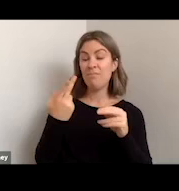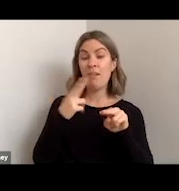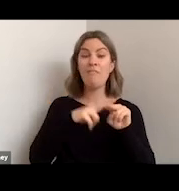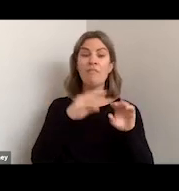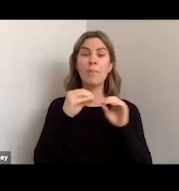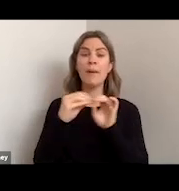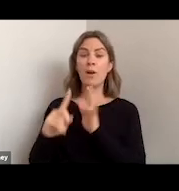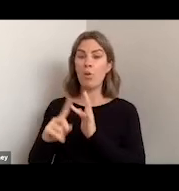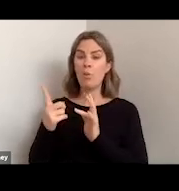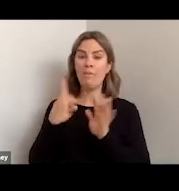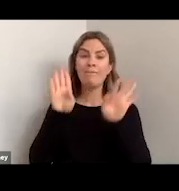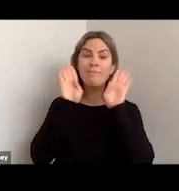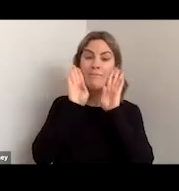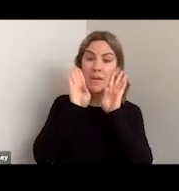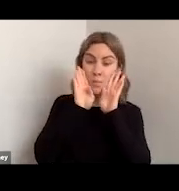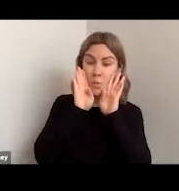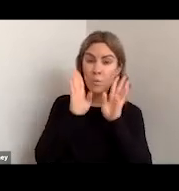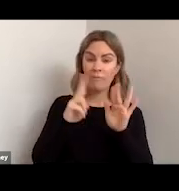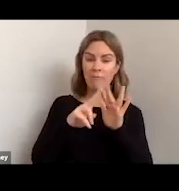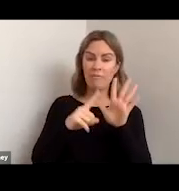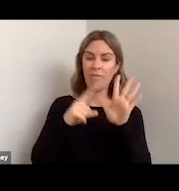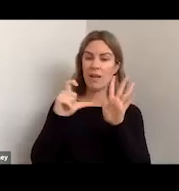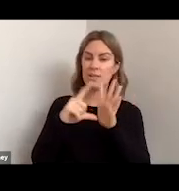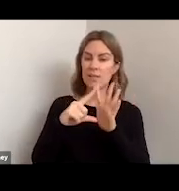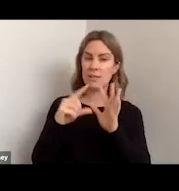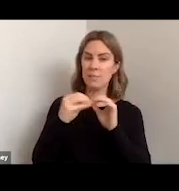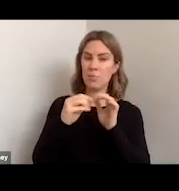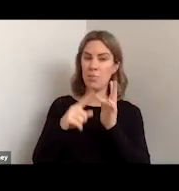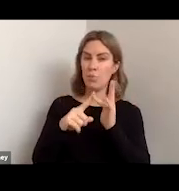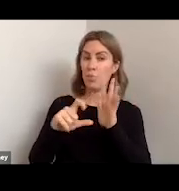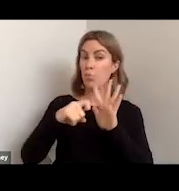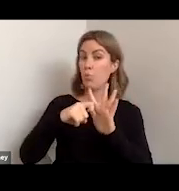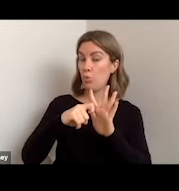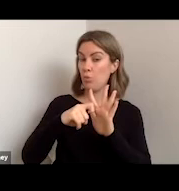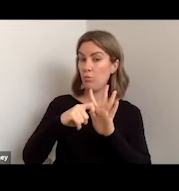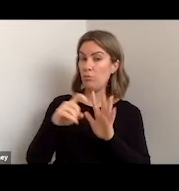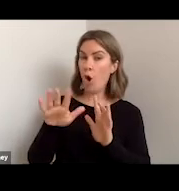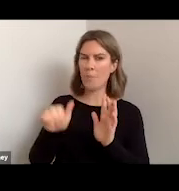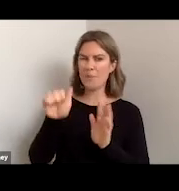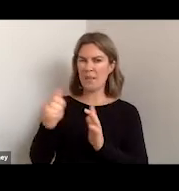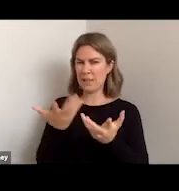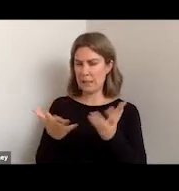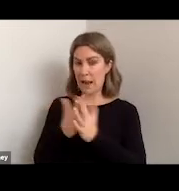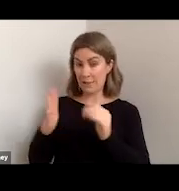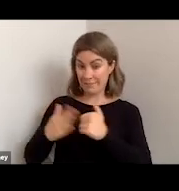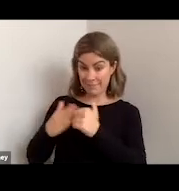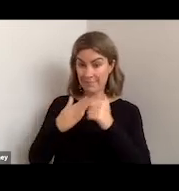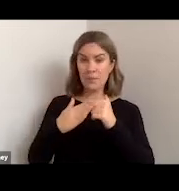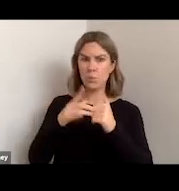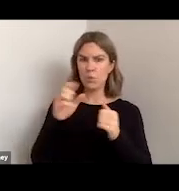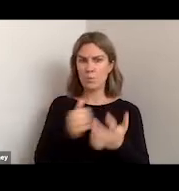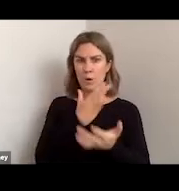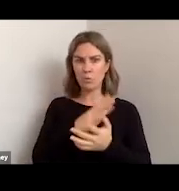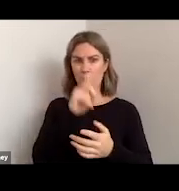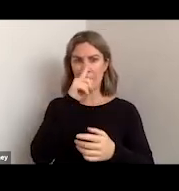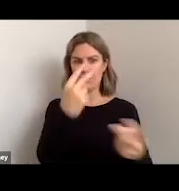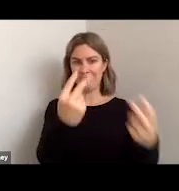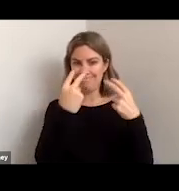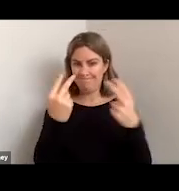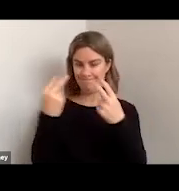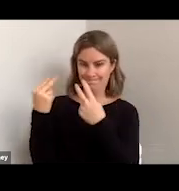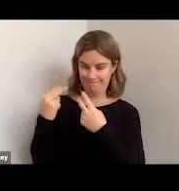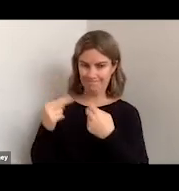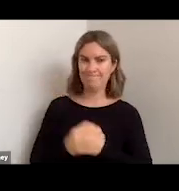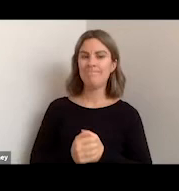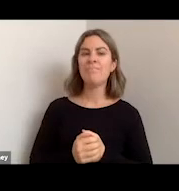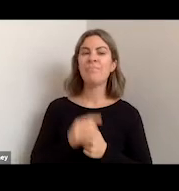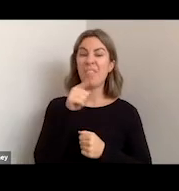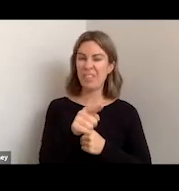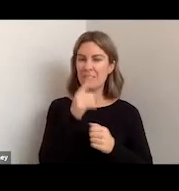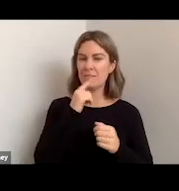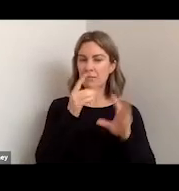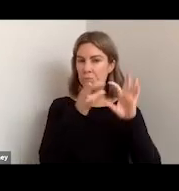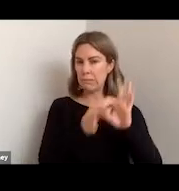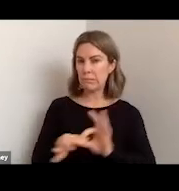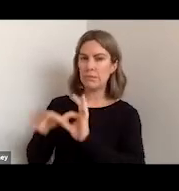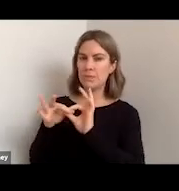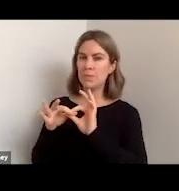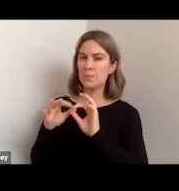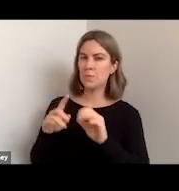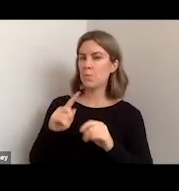Facebook optimisation that works with the newsfeed. This also applies to SMO, Social Media Optimisation which can cover a multitude of things.